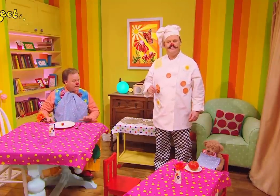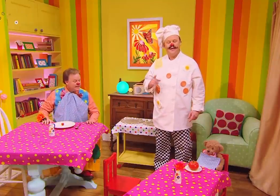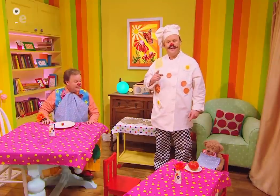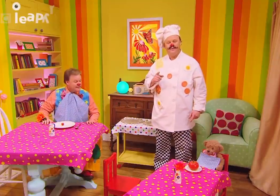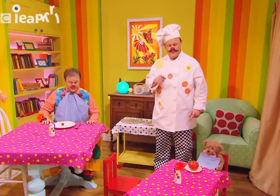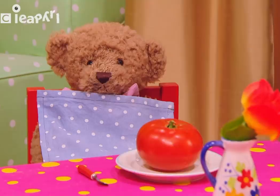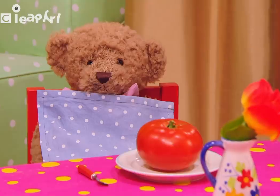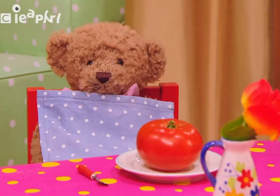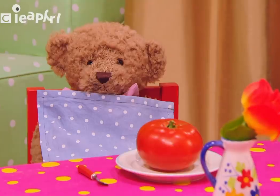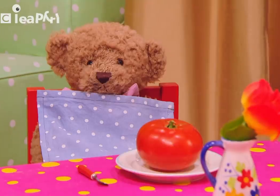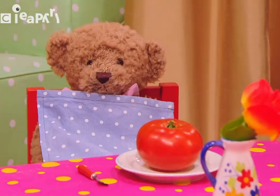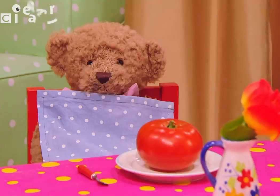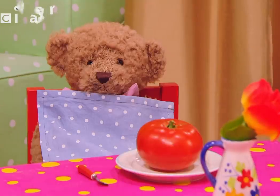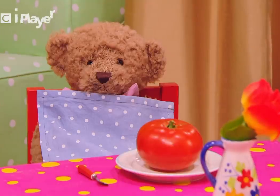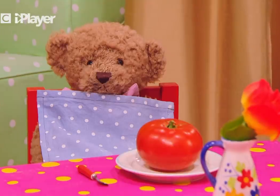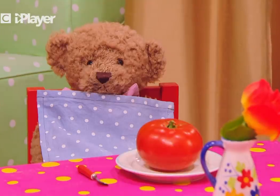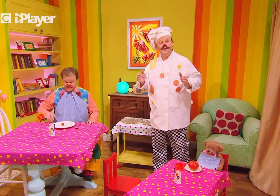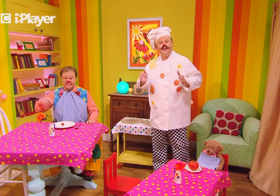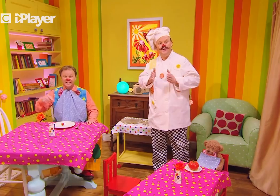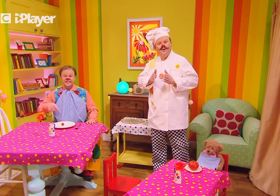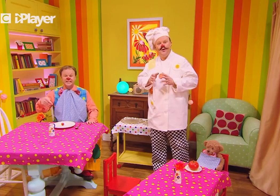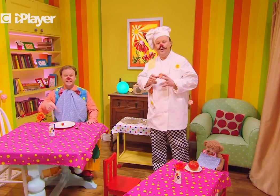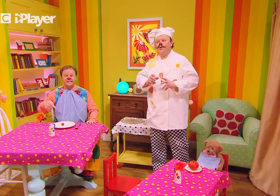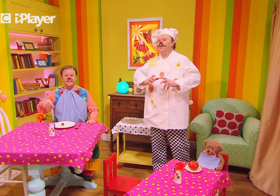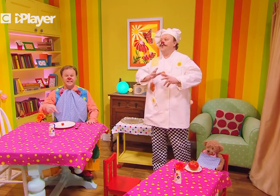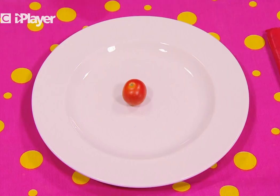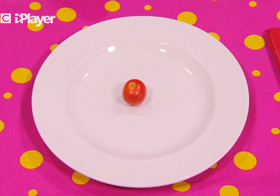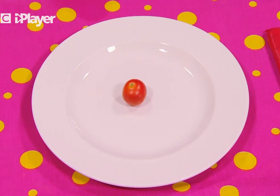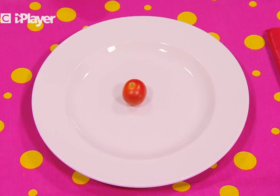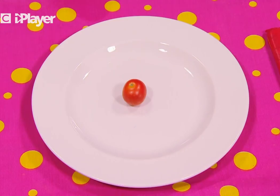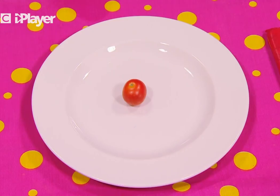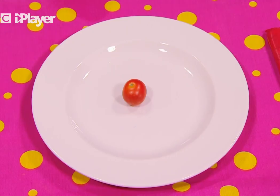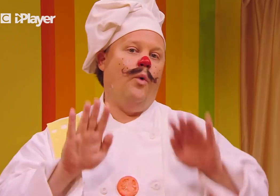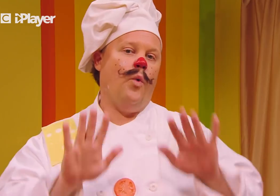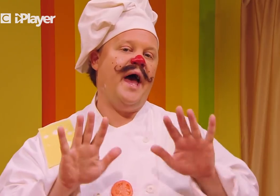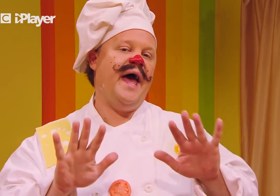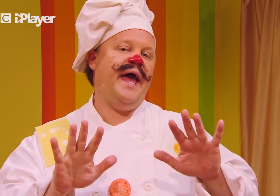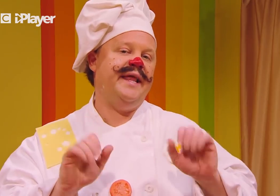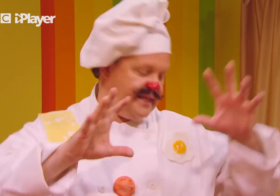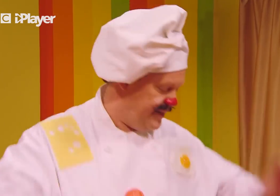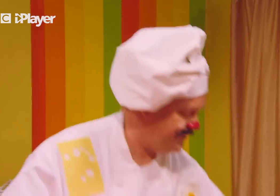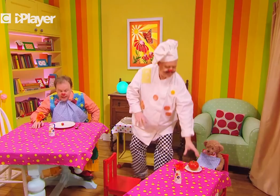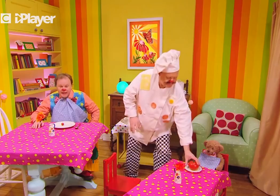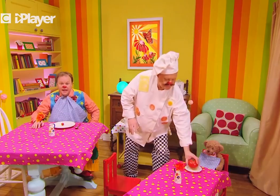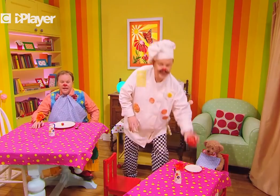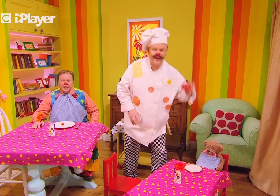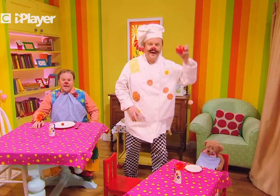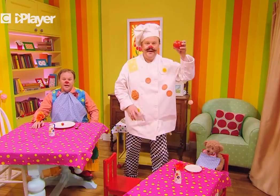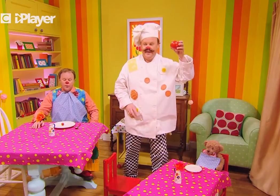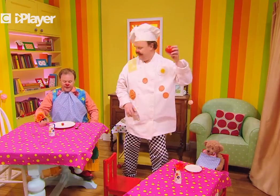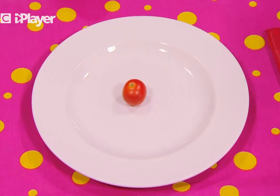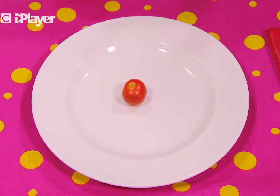big and mr tumble's tomato is too small oh wait eh